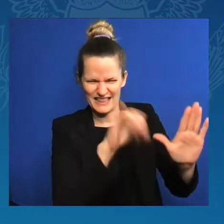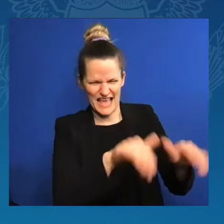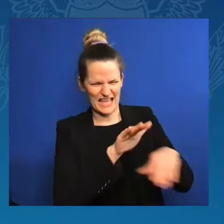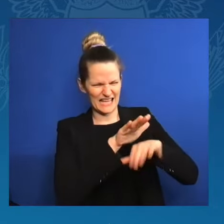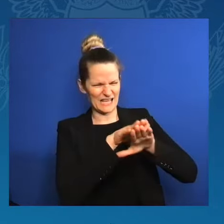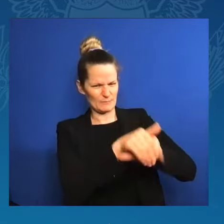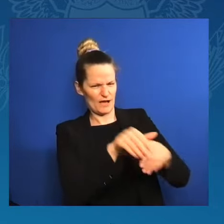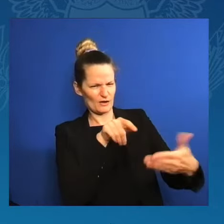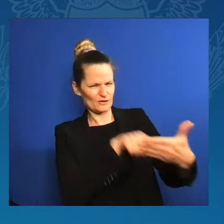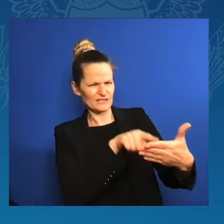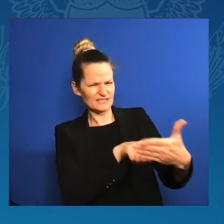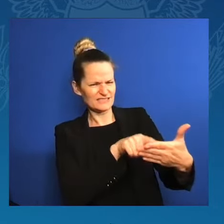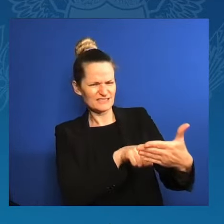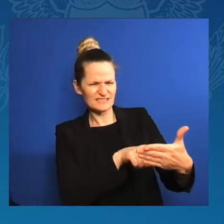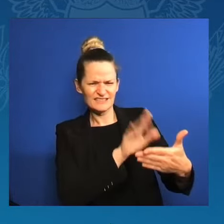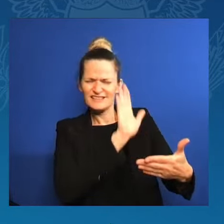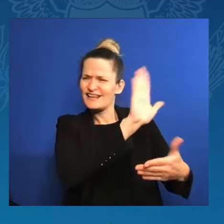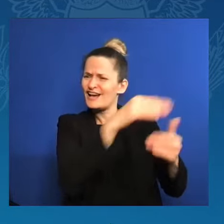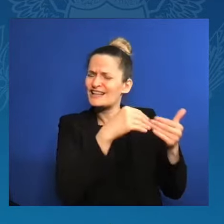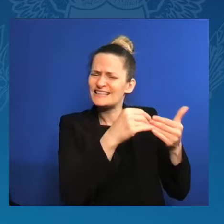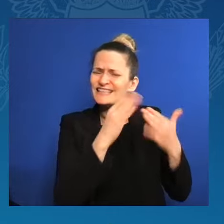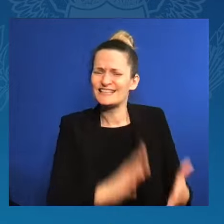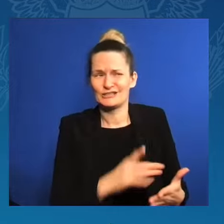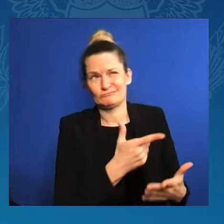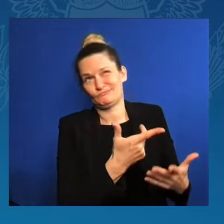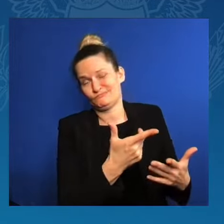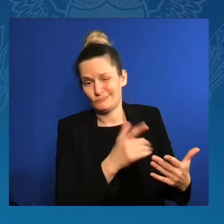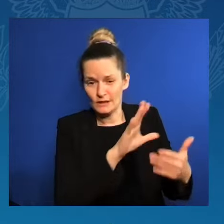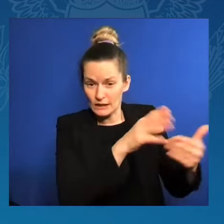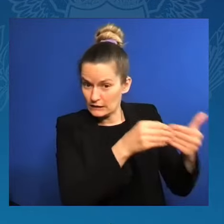Because the very people who claim to care